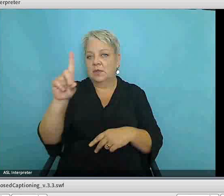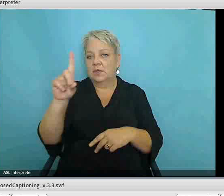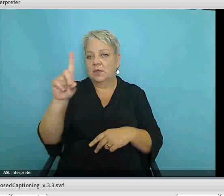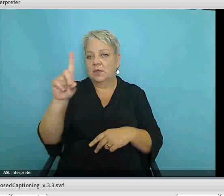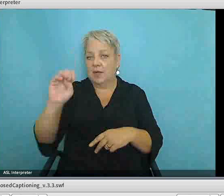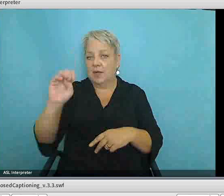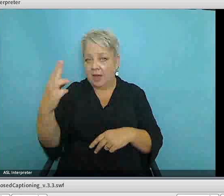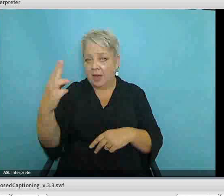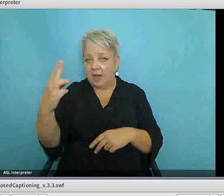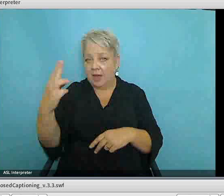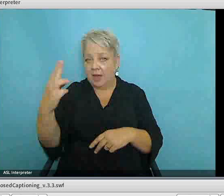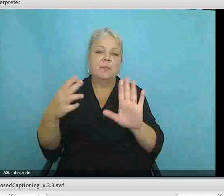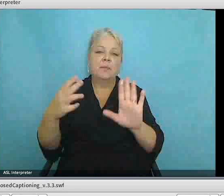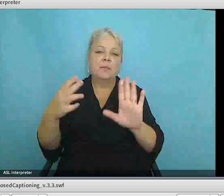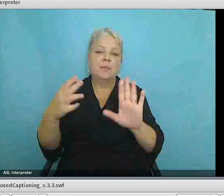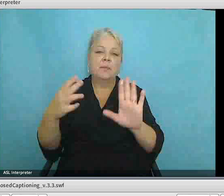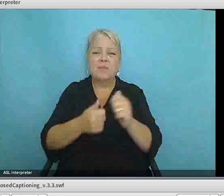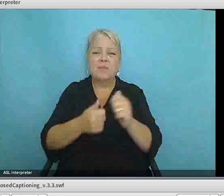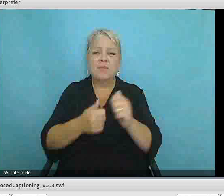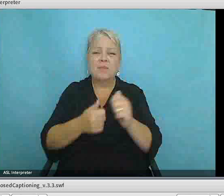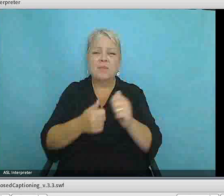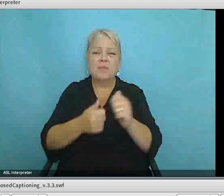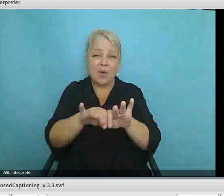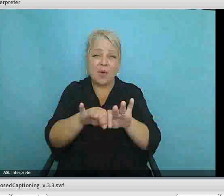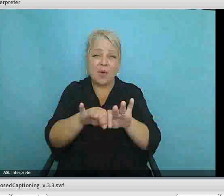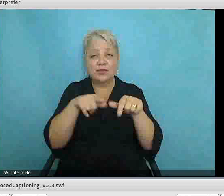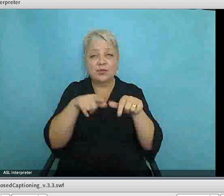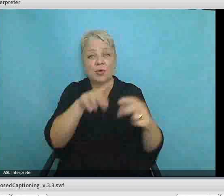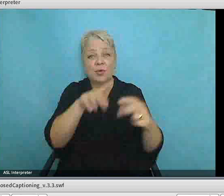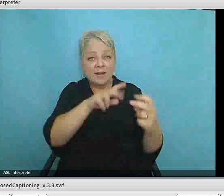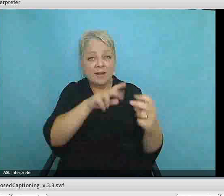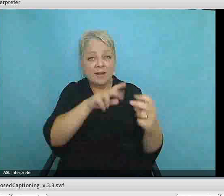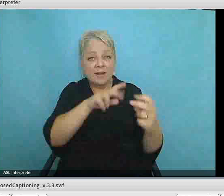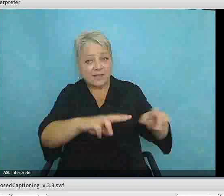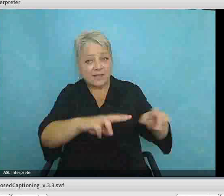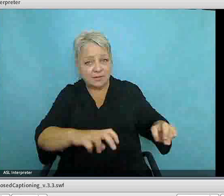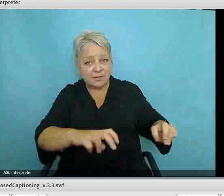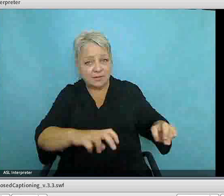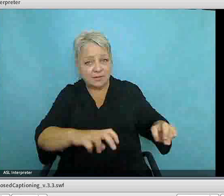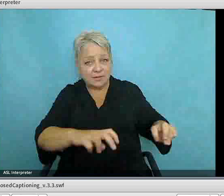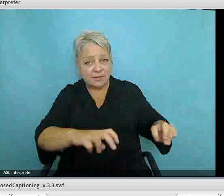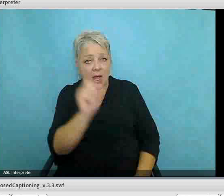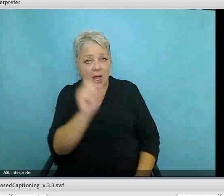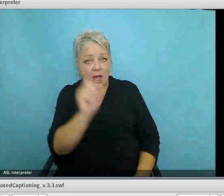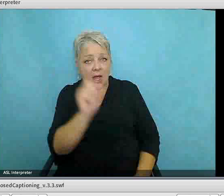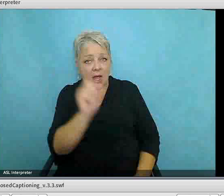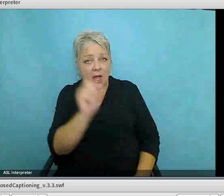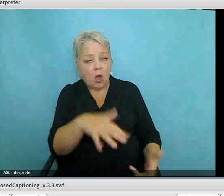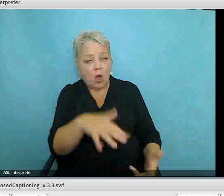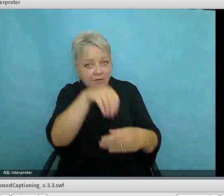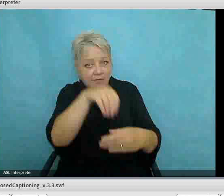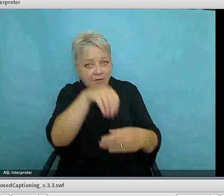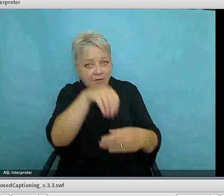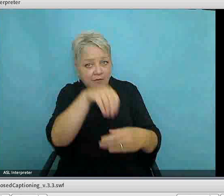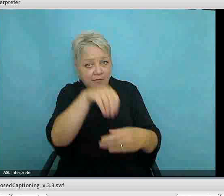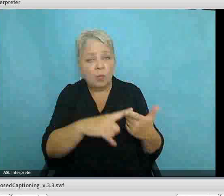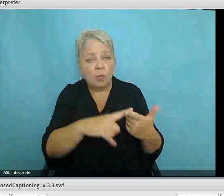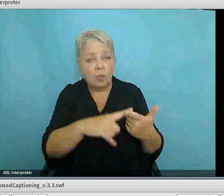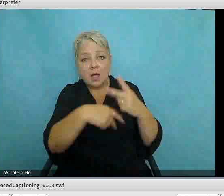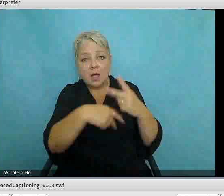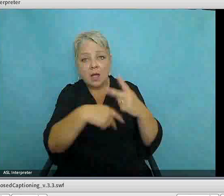type of programs they're involved in, and the One Care coordinator, if they have the